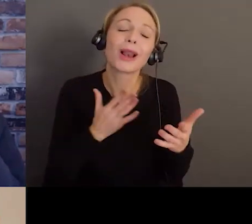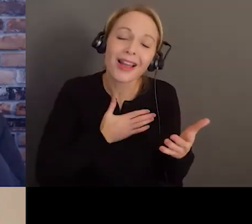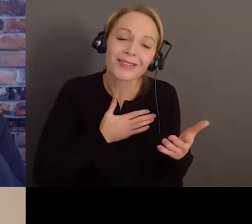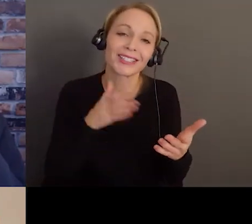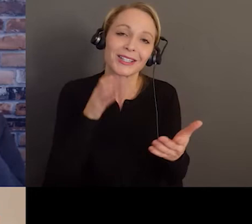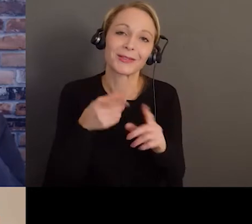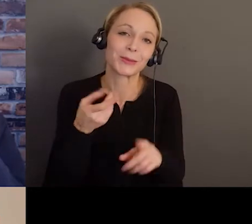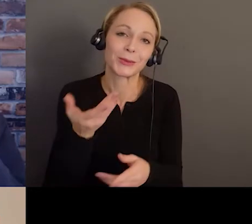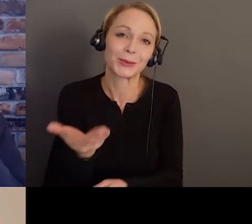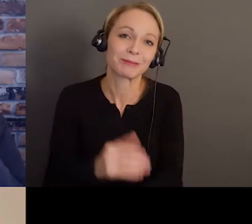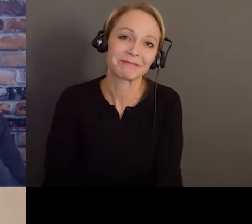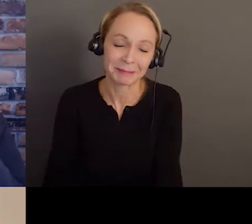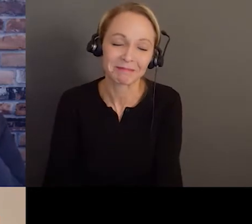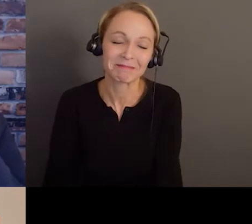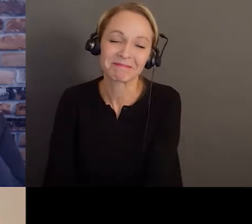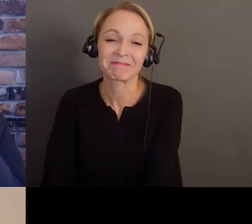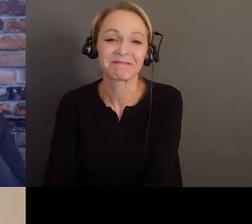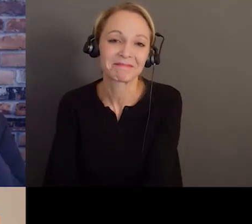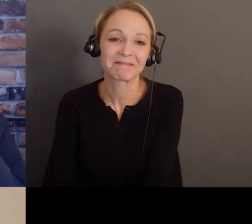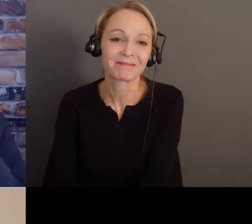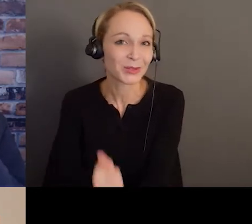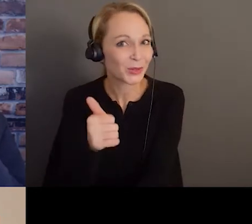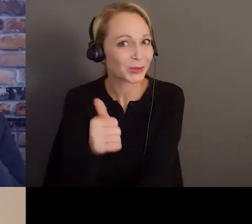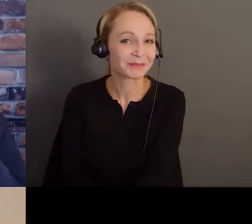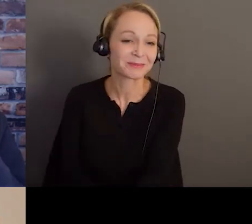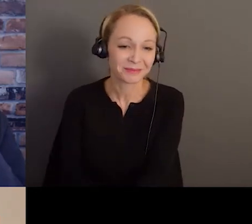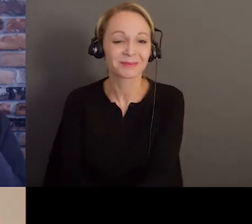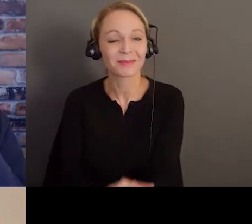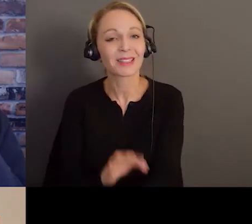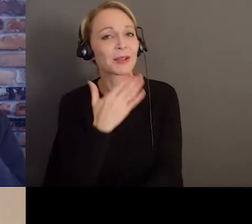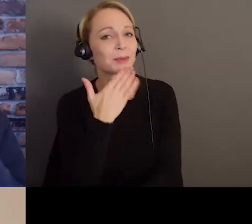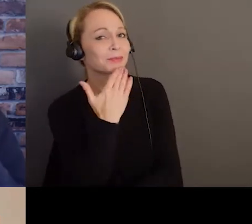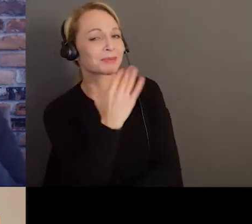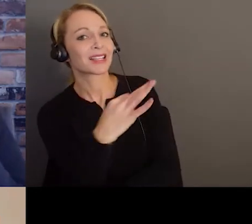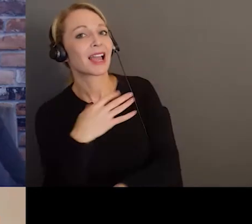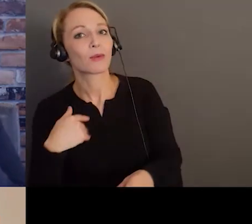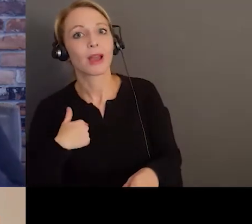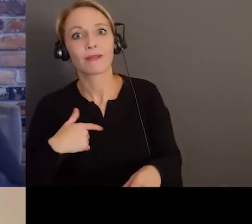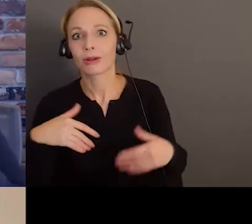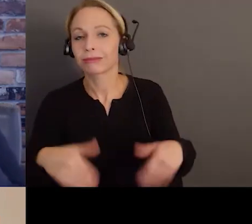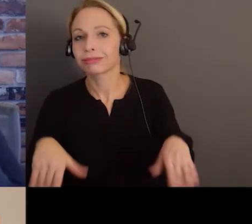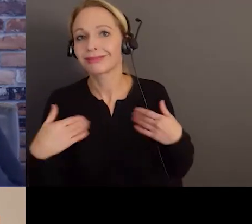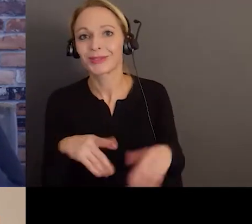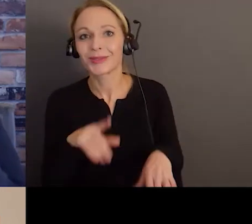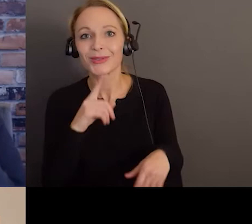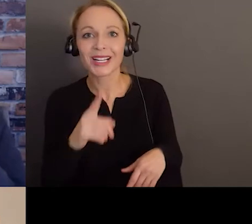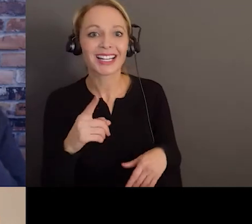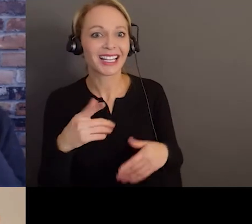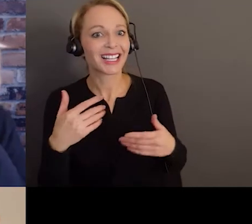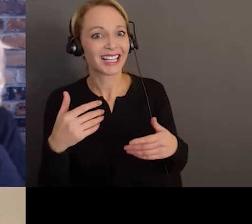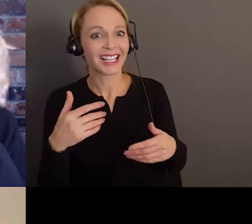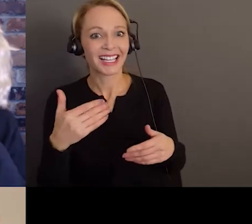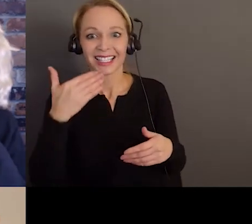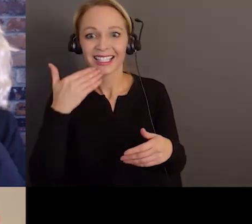COOL THANK YOU. AND THEN WE HAVE A REALLY HIGHLY UPLOADED QUESTION FROM